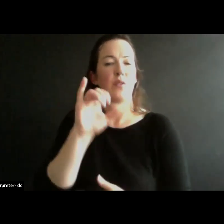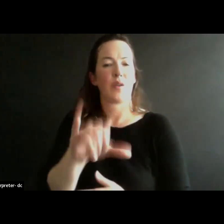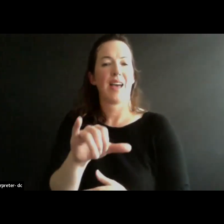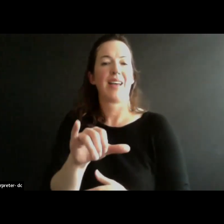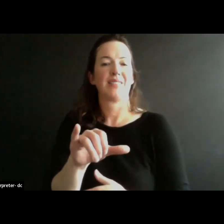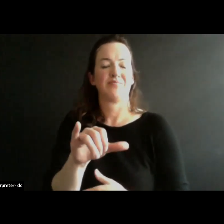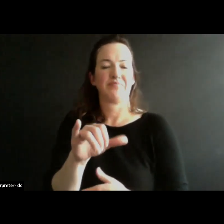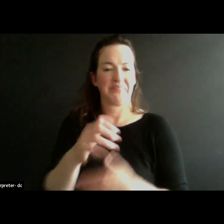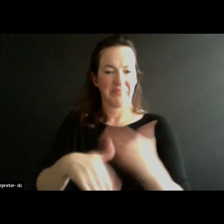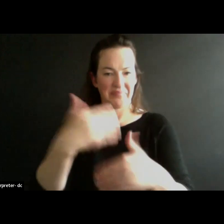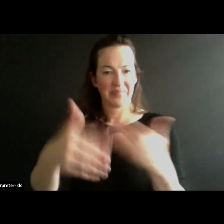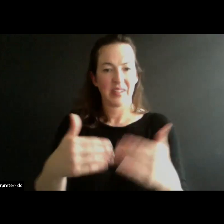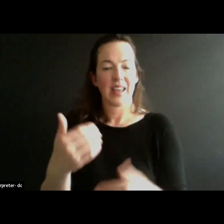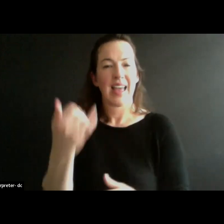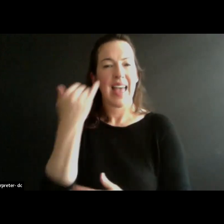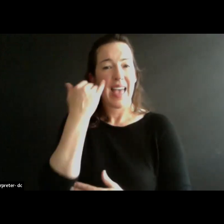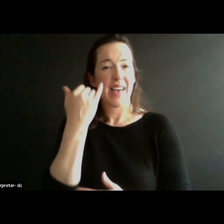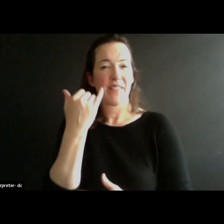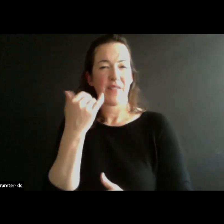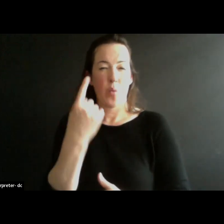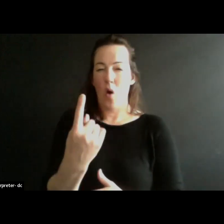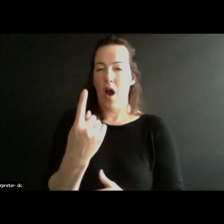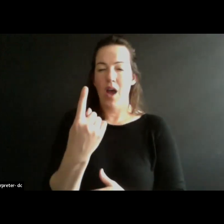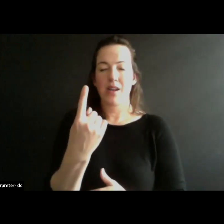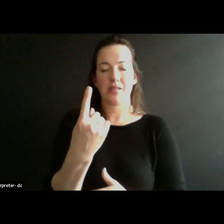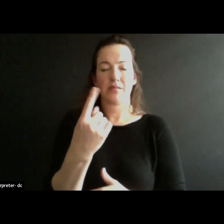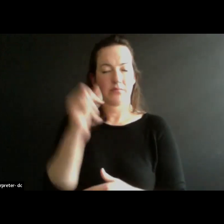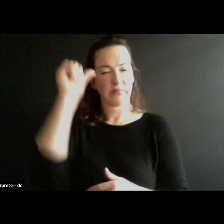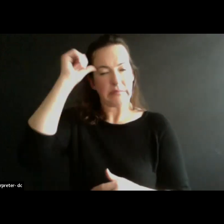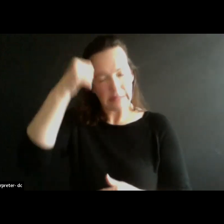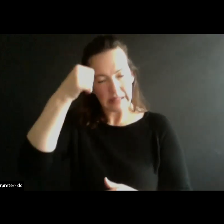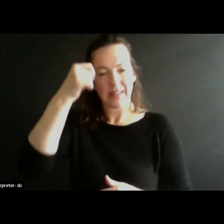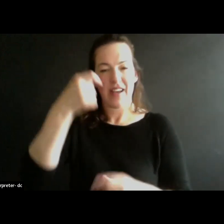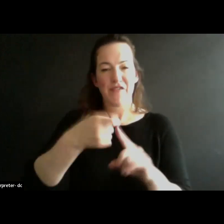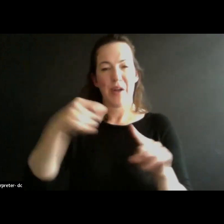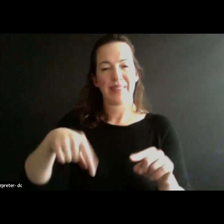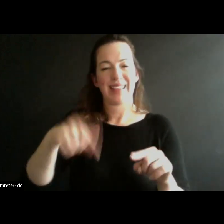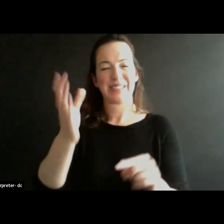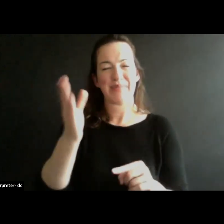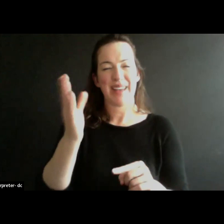if I could, if there's one takeaway, if you remember one thing that I say, aside from